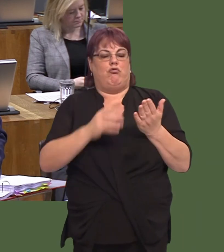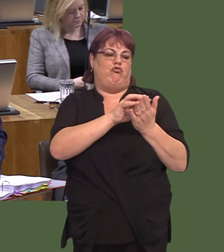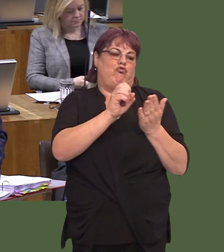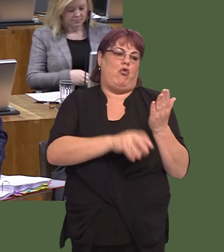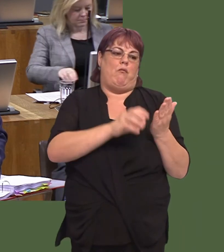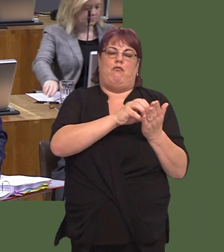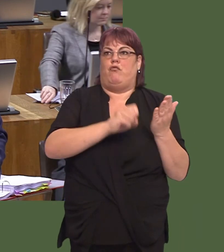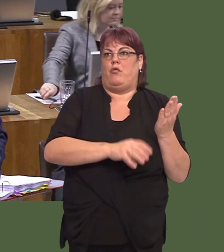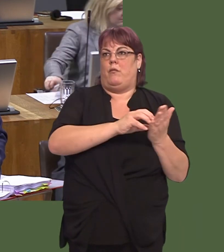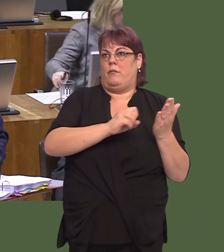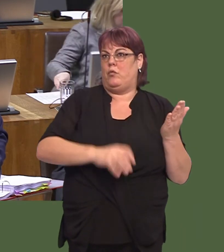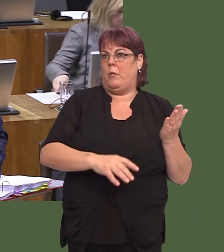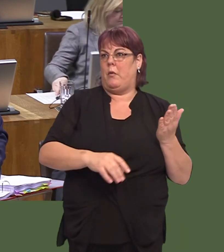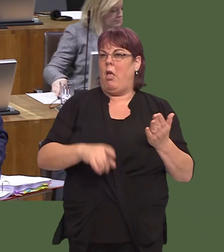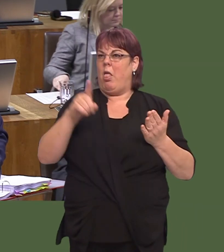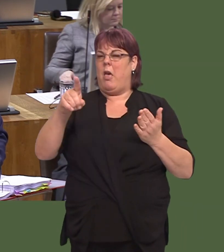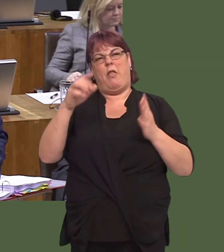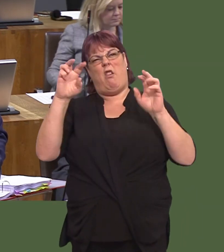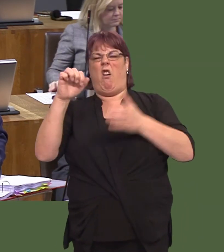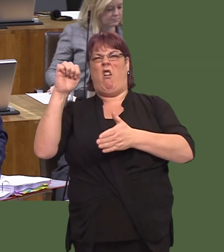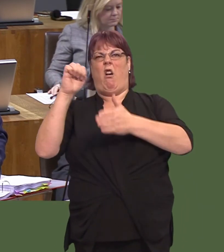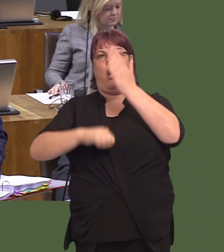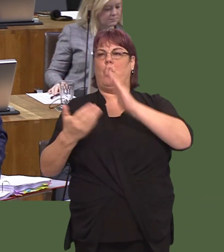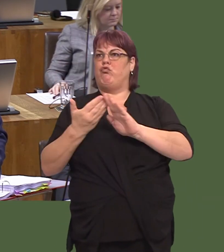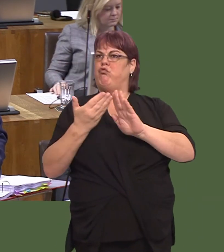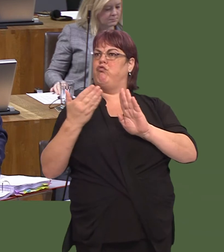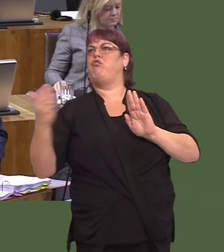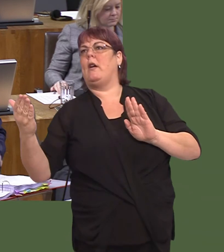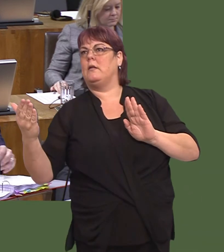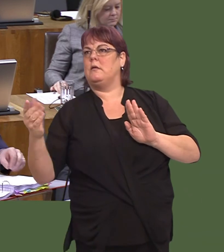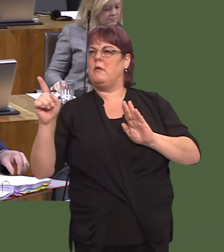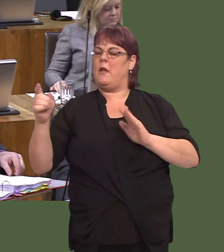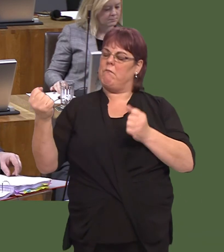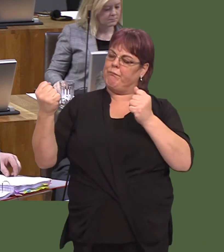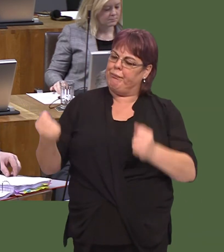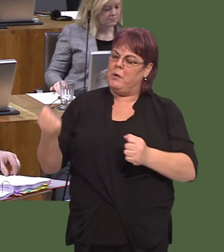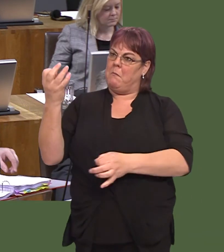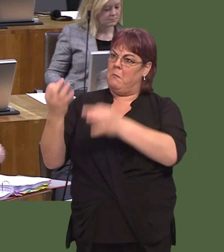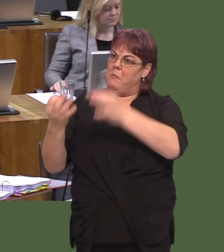They are the hard right of the Conservative Party and Iím sure that they would delight